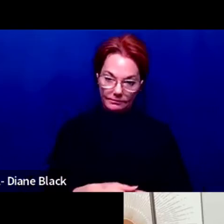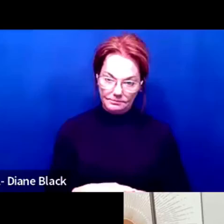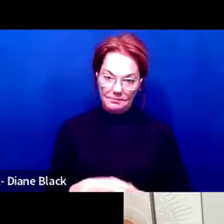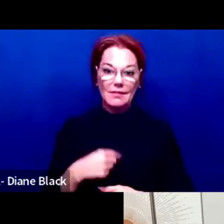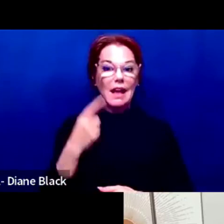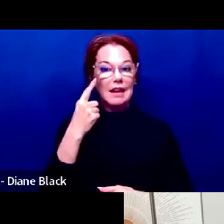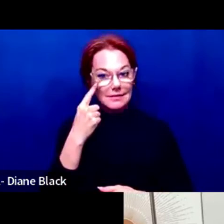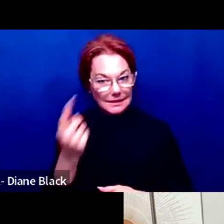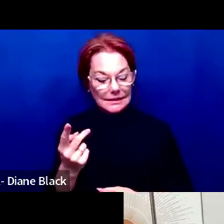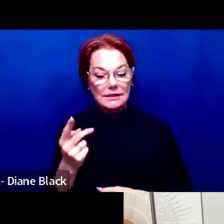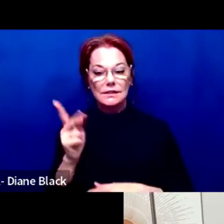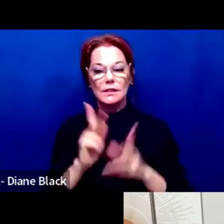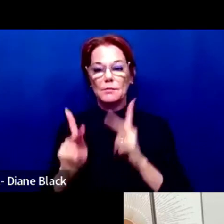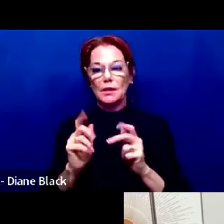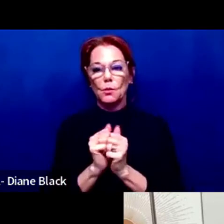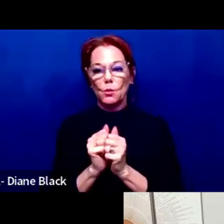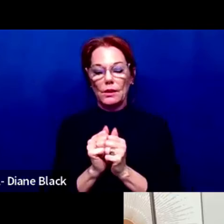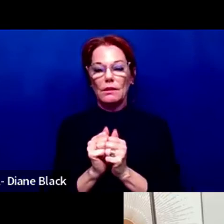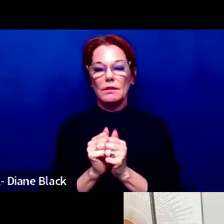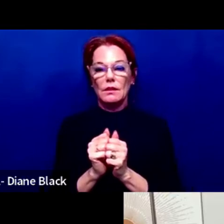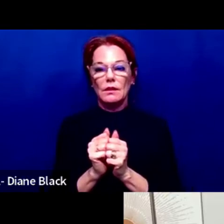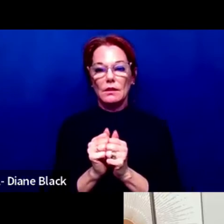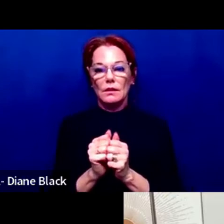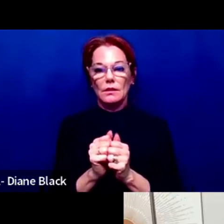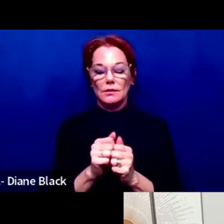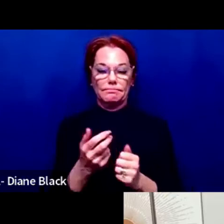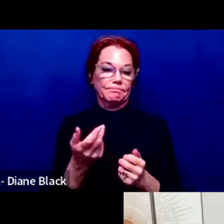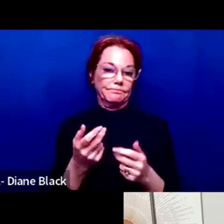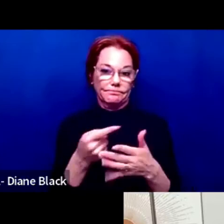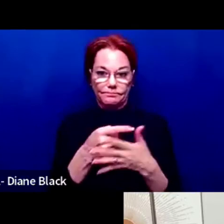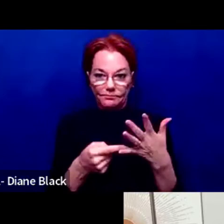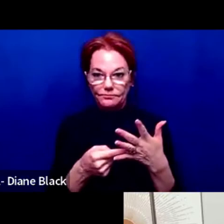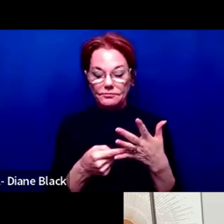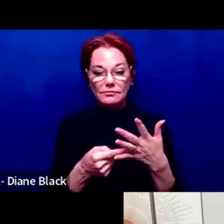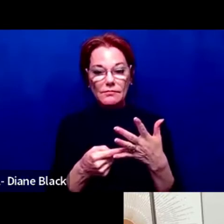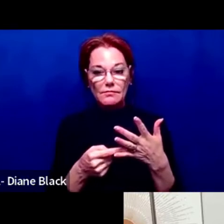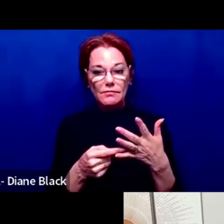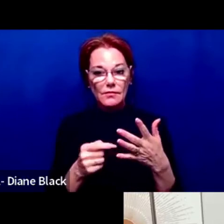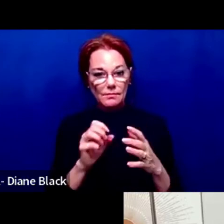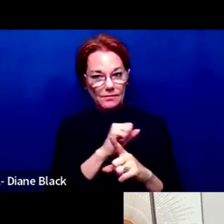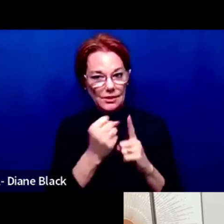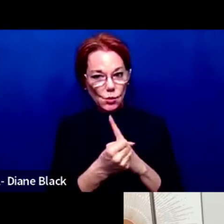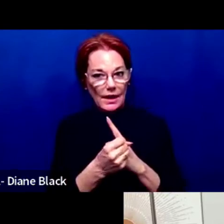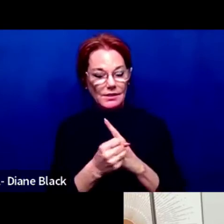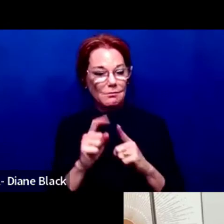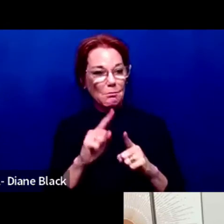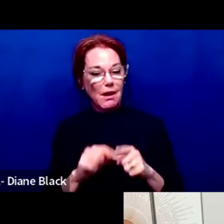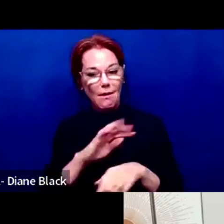conditions can can, at times just end up being denied from all the programs, because in the 23 years, I've worked here, and